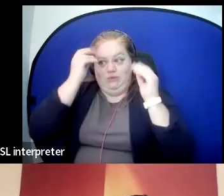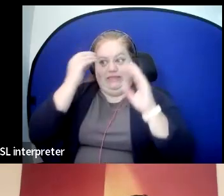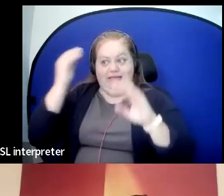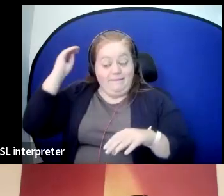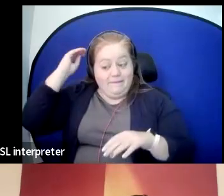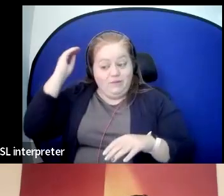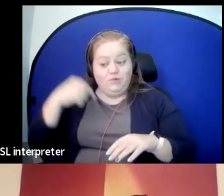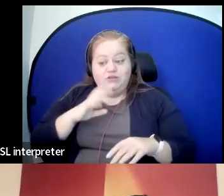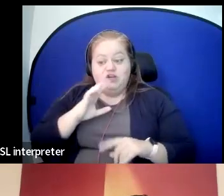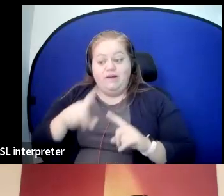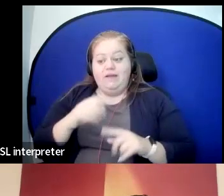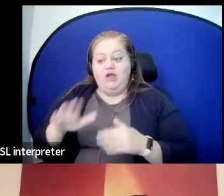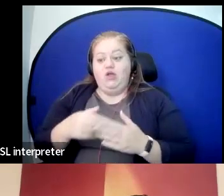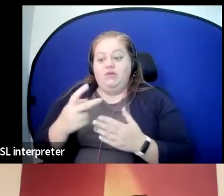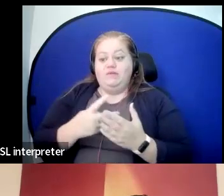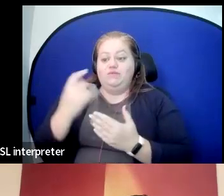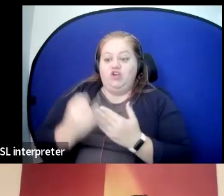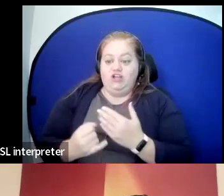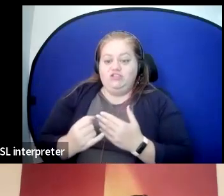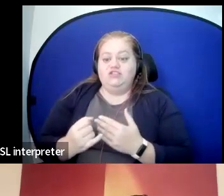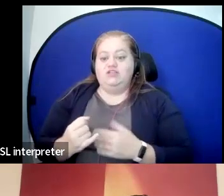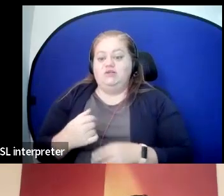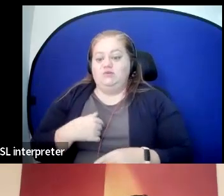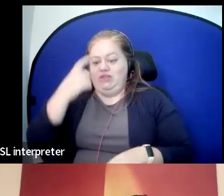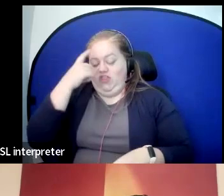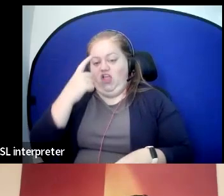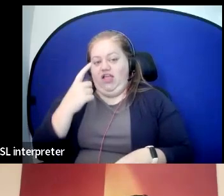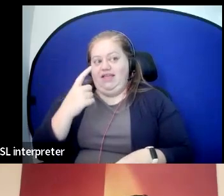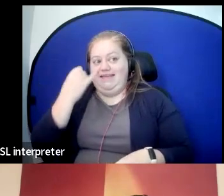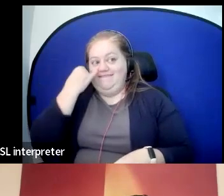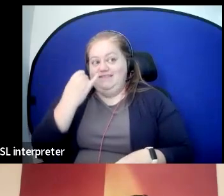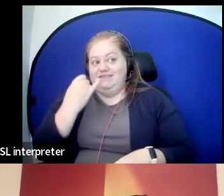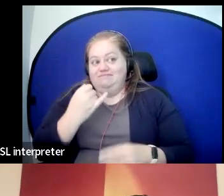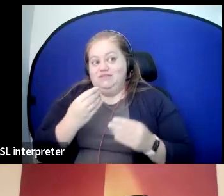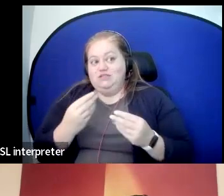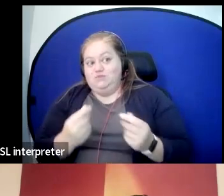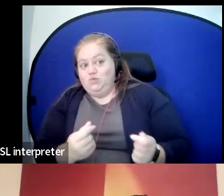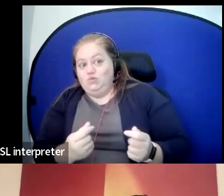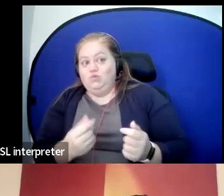about any of these projects. There is this, how well does it sort of technically perform?